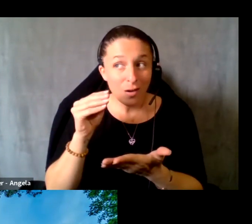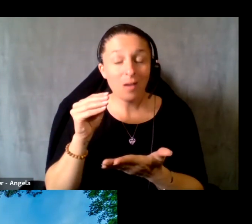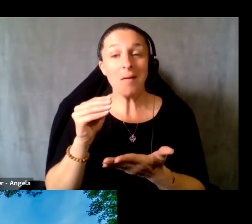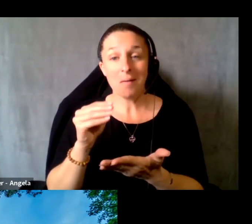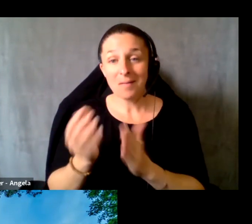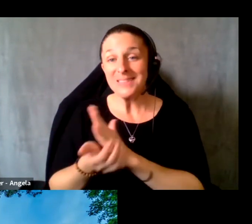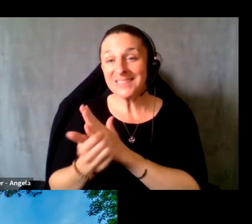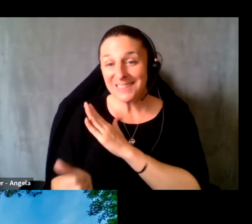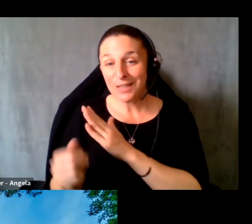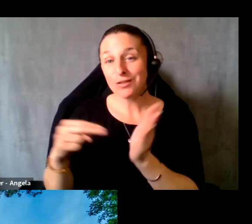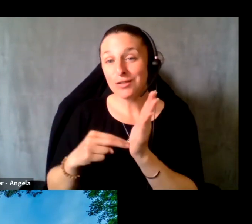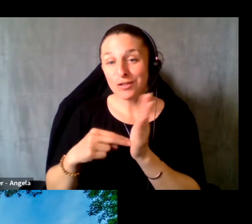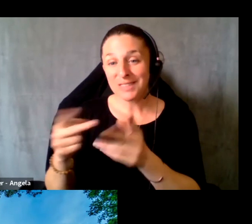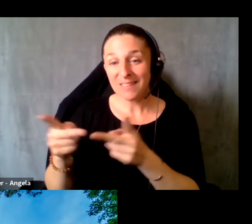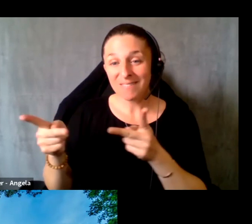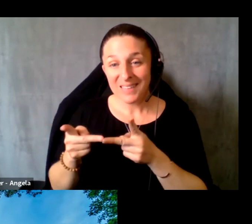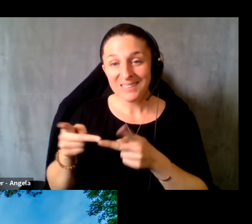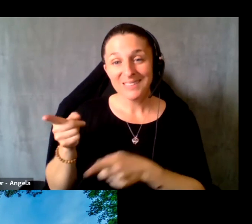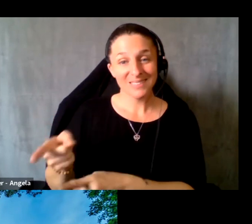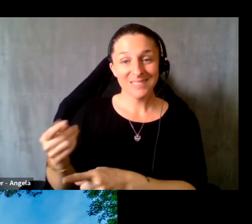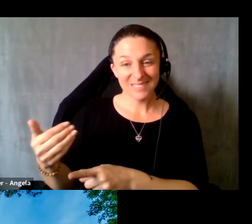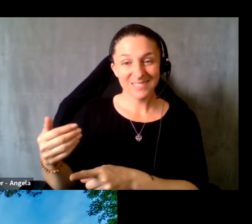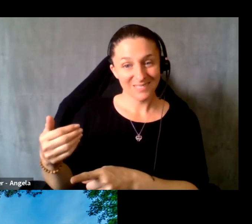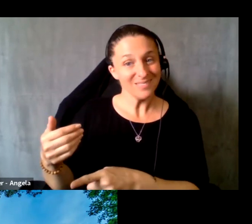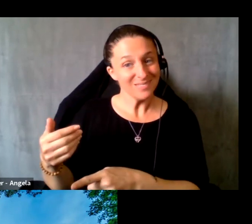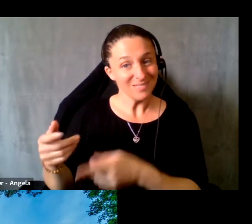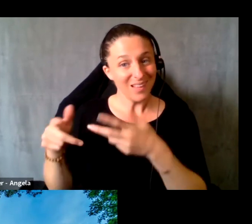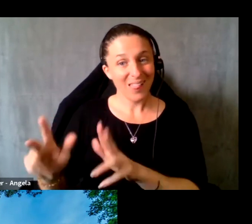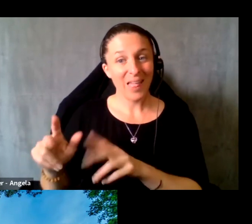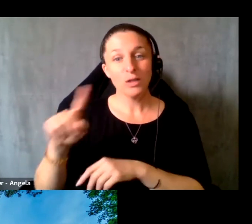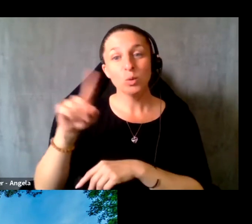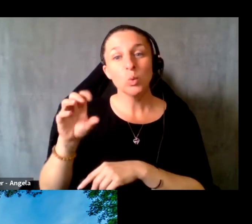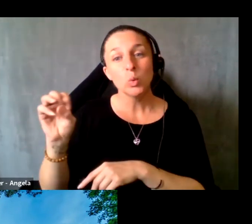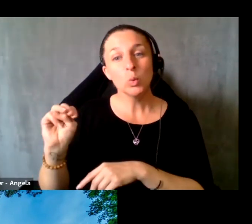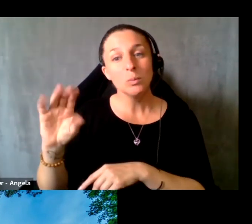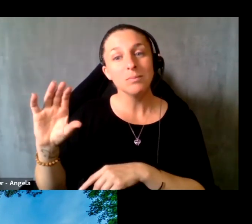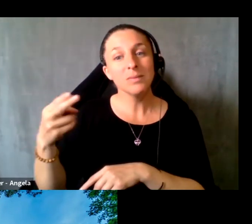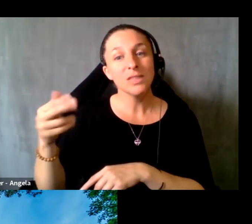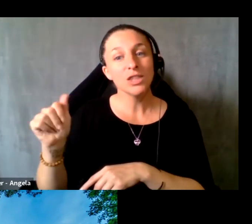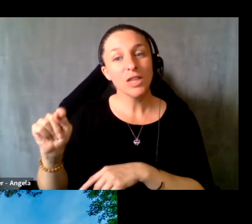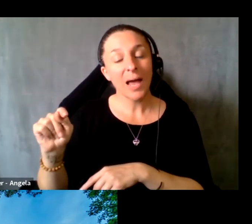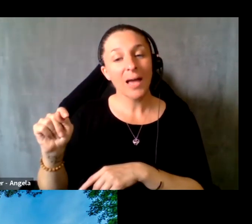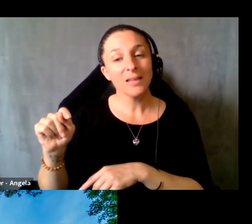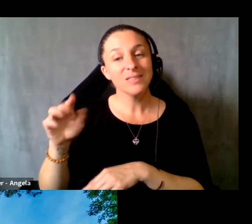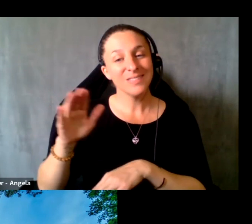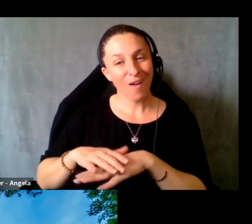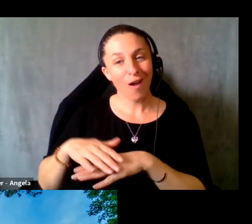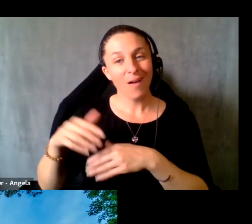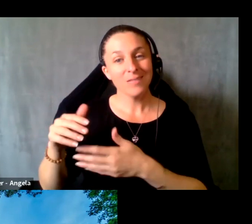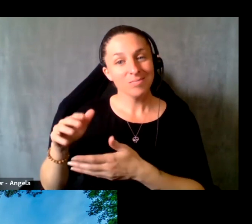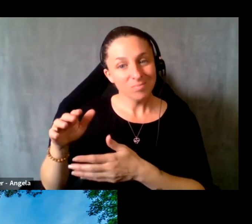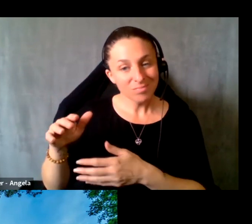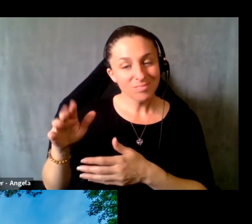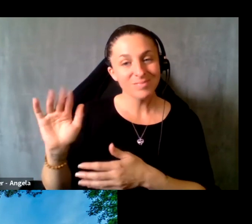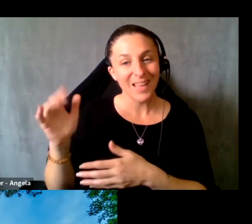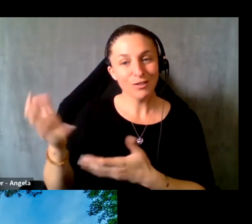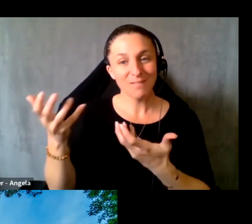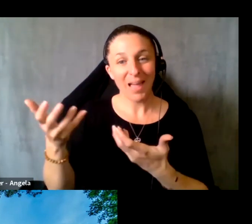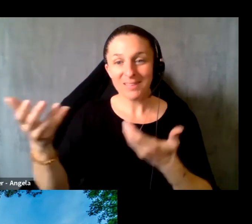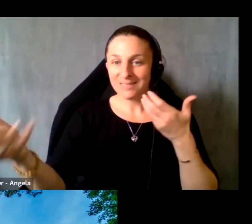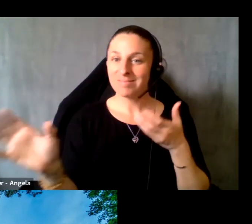nurse facility had allow for zoom chats over the devices, and it was just, he was just